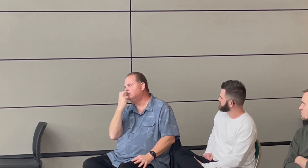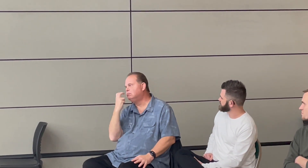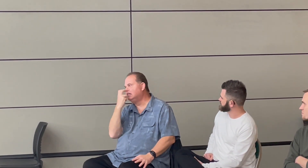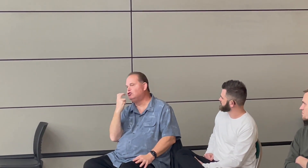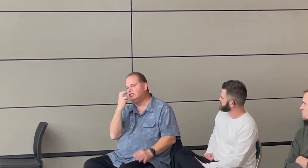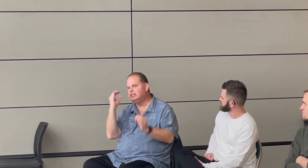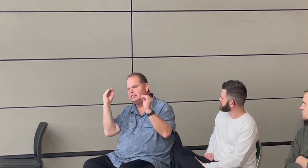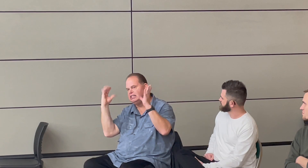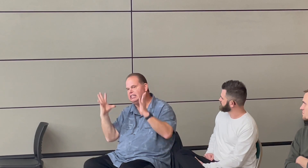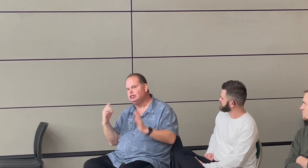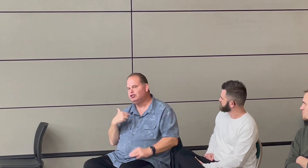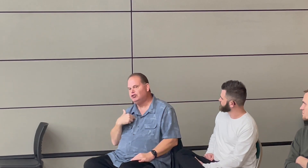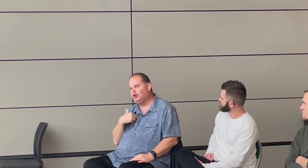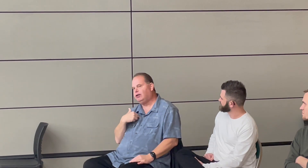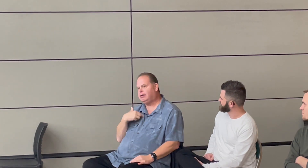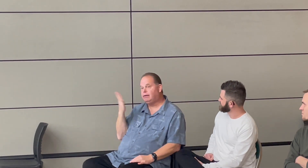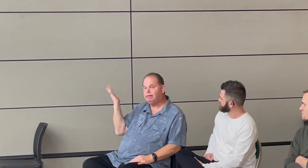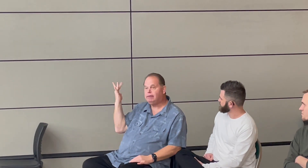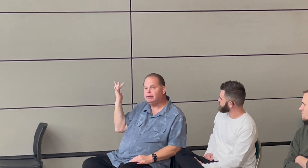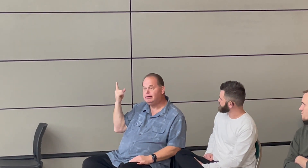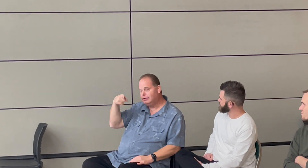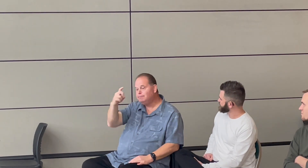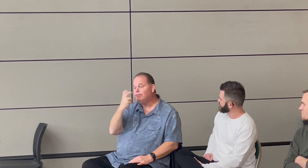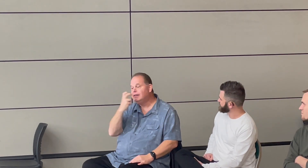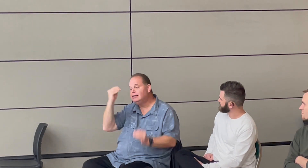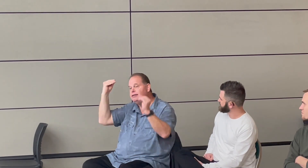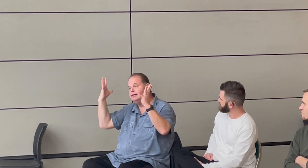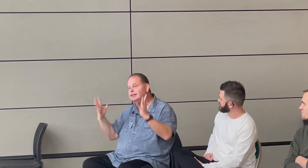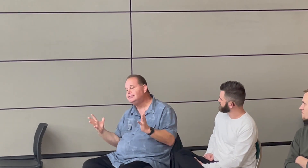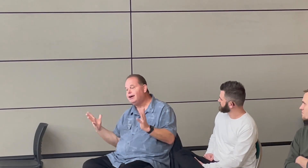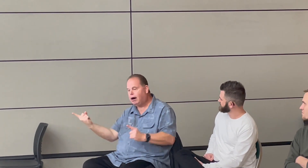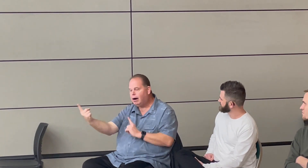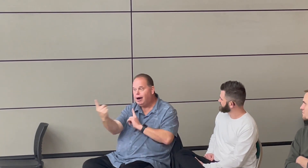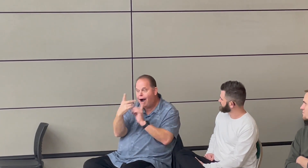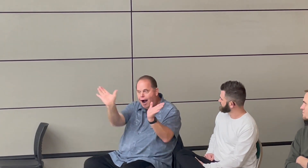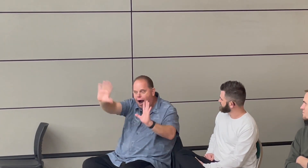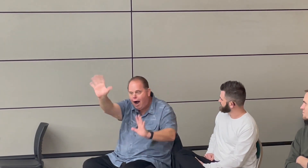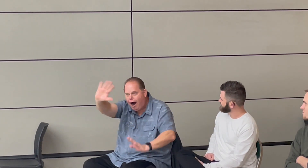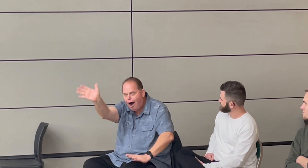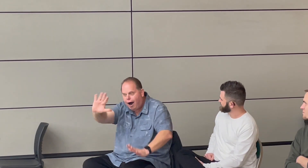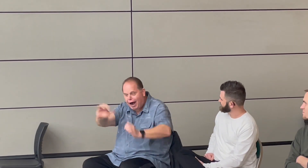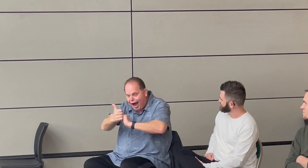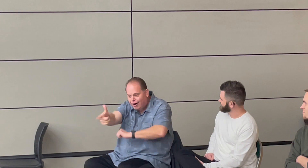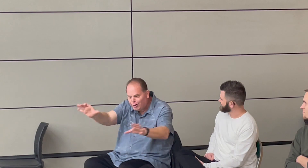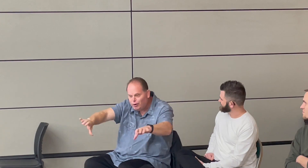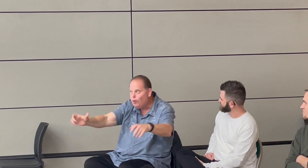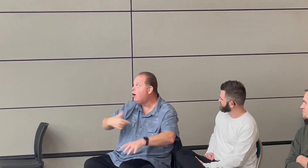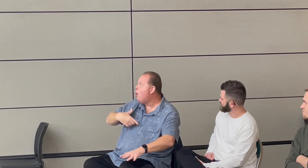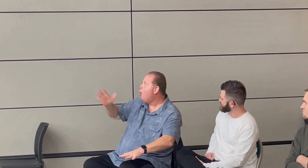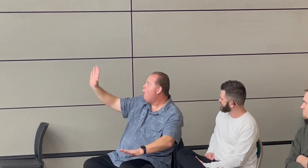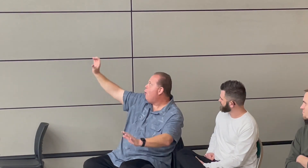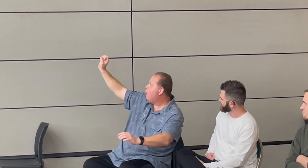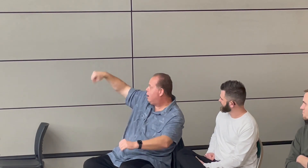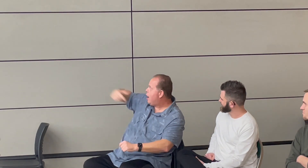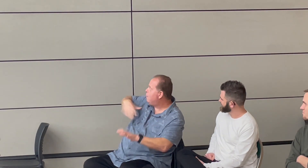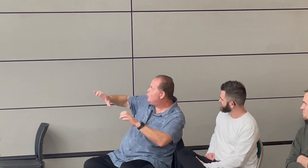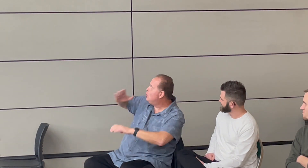okay I really loved the speech teacher the speech teacher would come over and be so excited I would